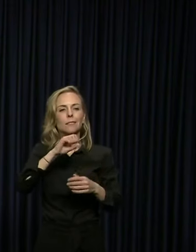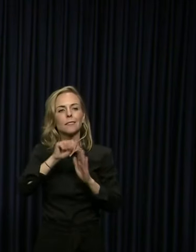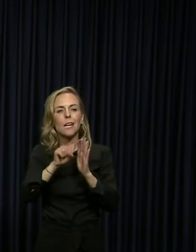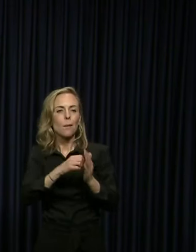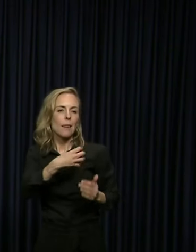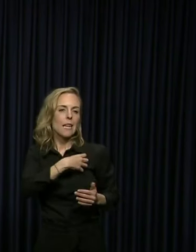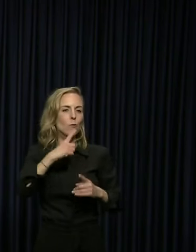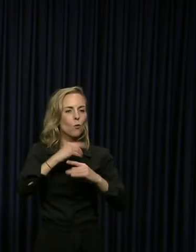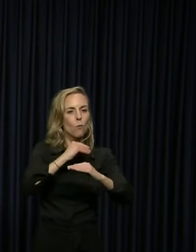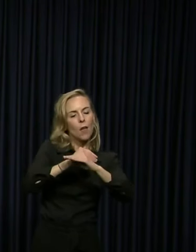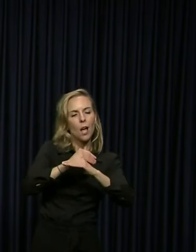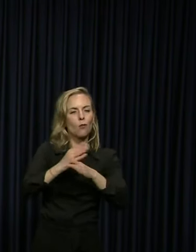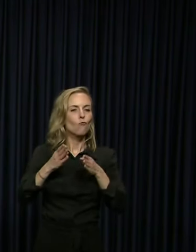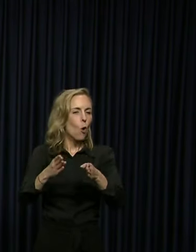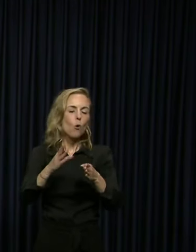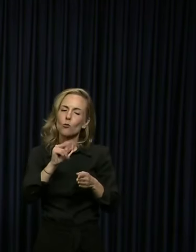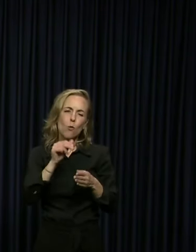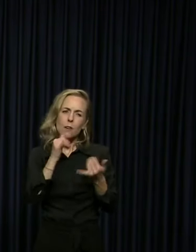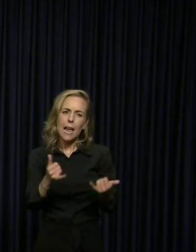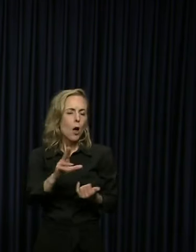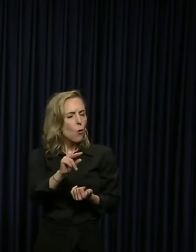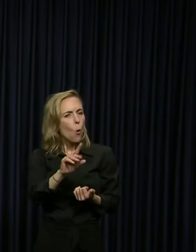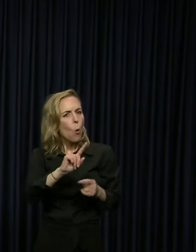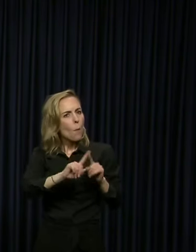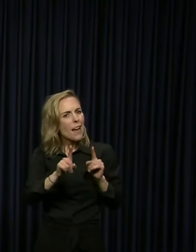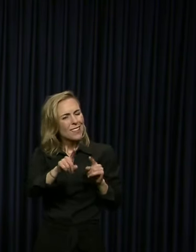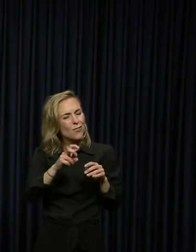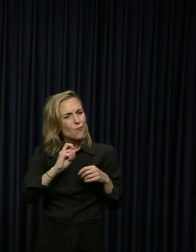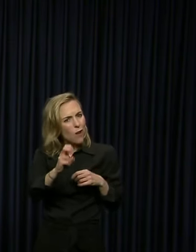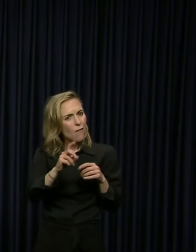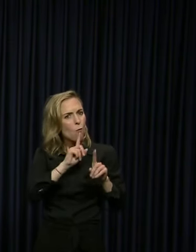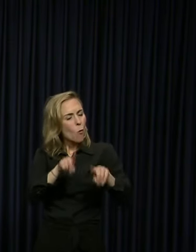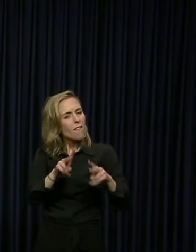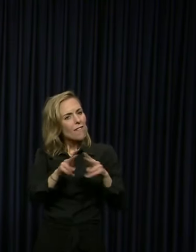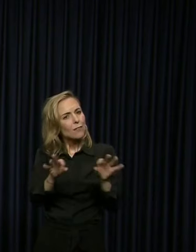OUT. IT IS JUST AS BAD WHEN A GROUP